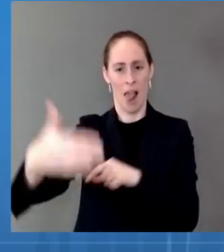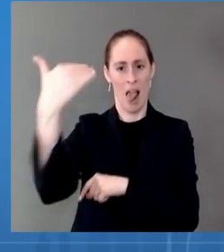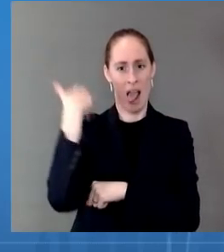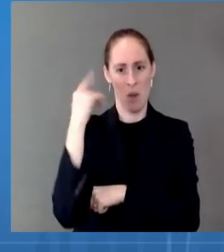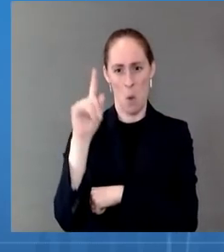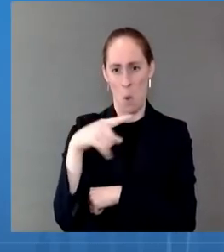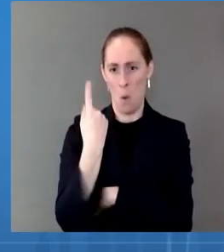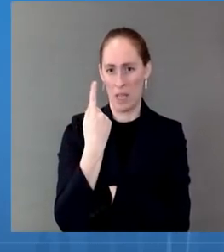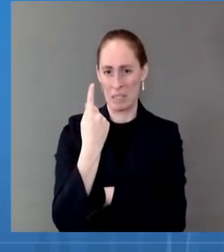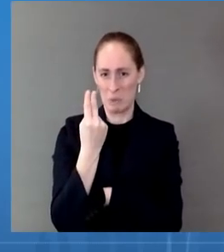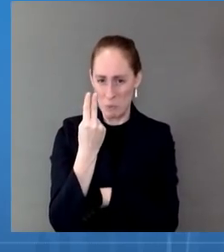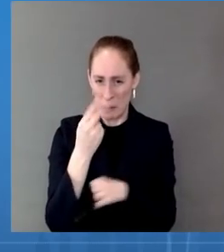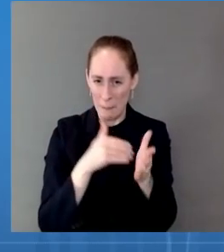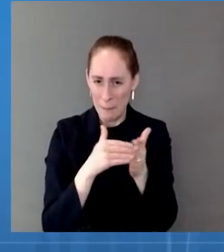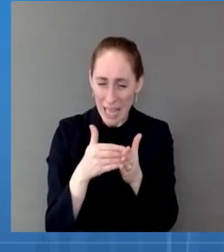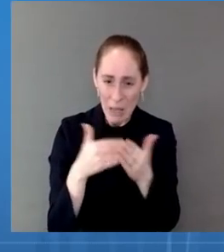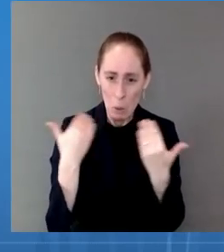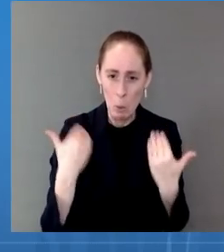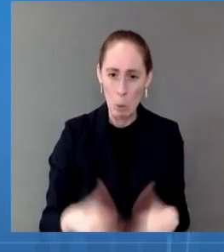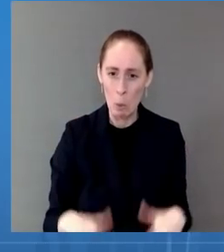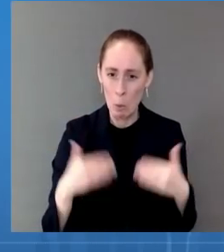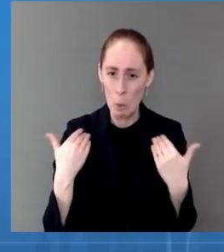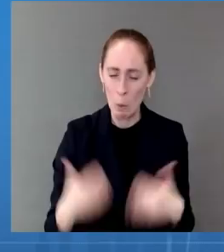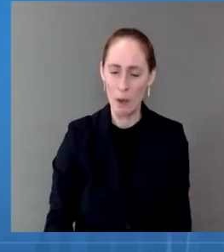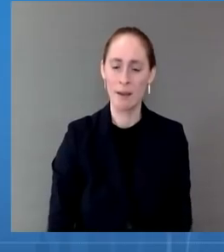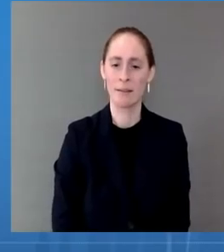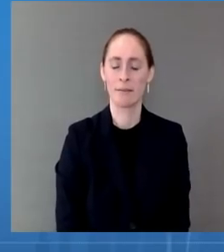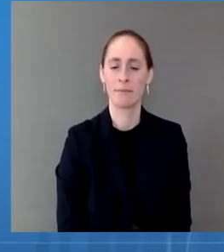with nearly 31 million doses shipped in the last week alone.